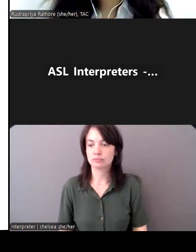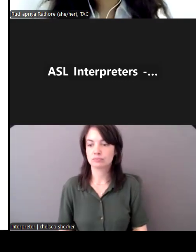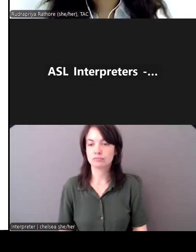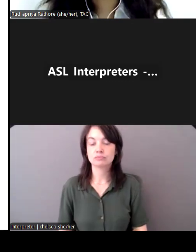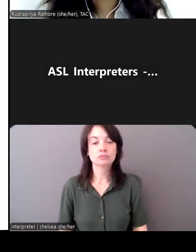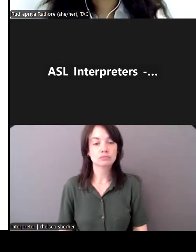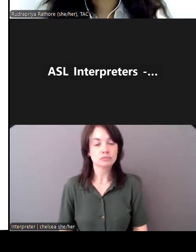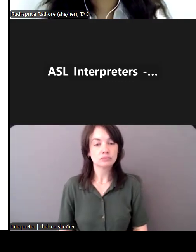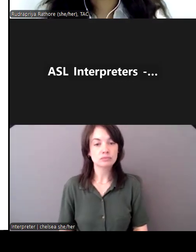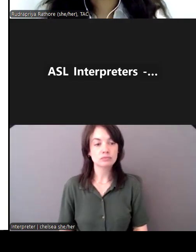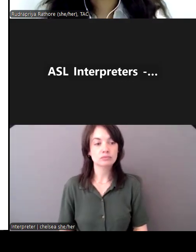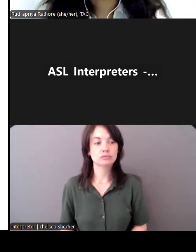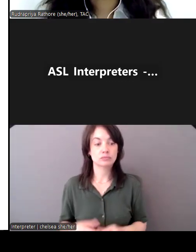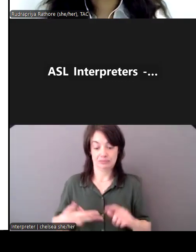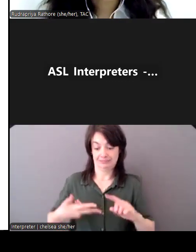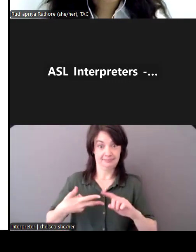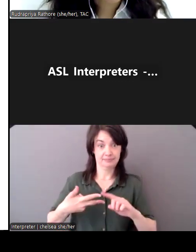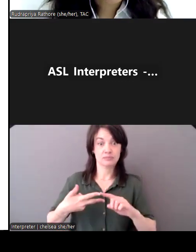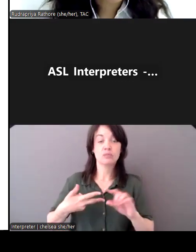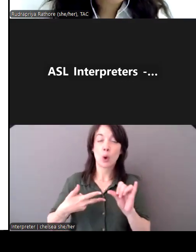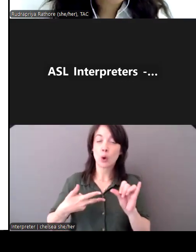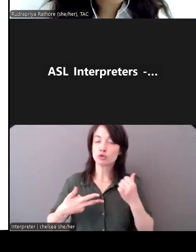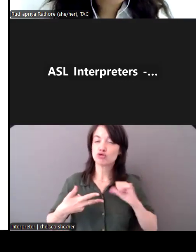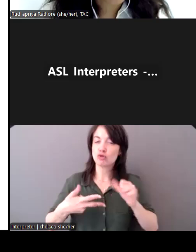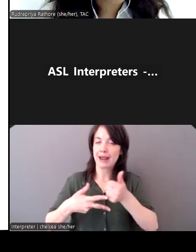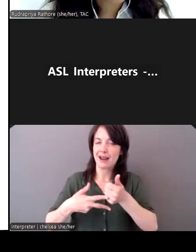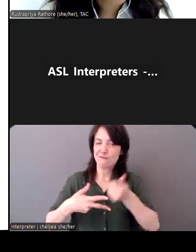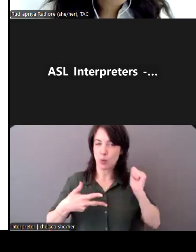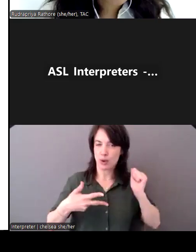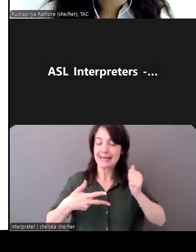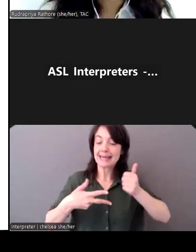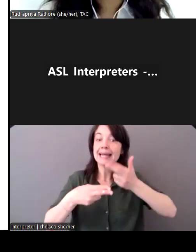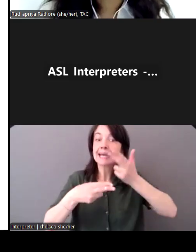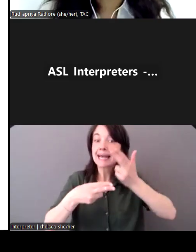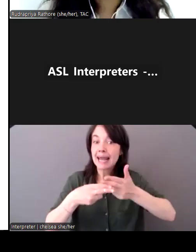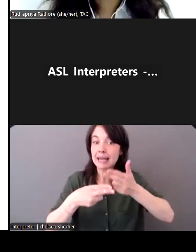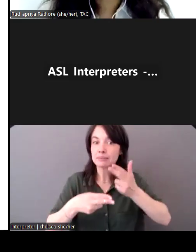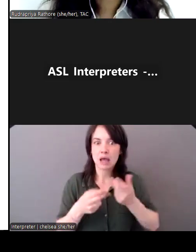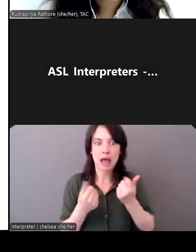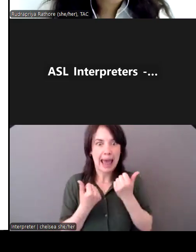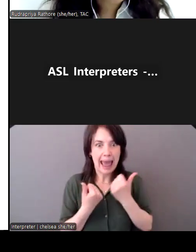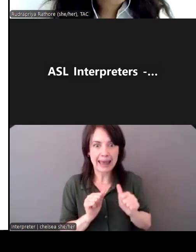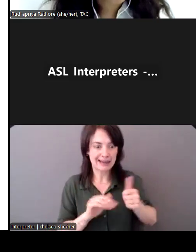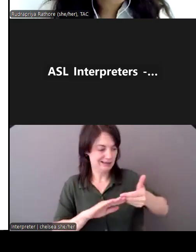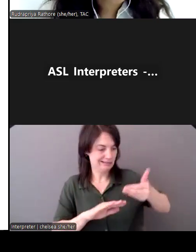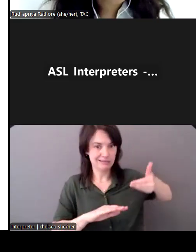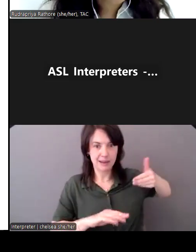description you should also avoid including the names of anyone that you've worked with so